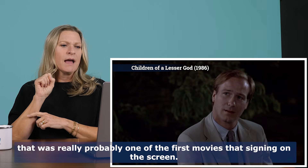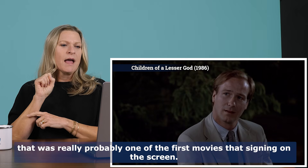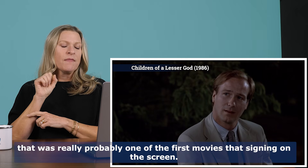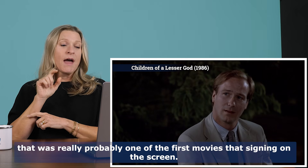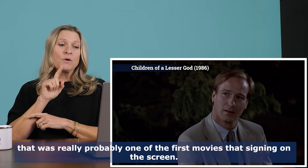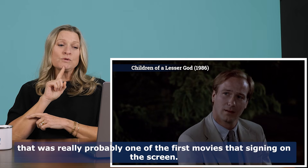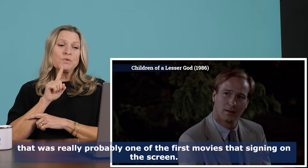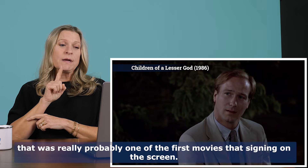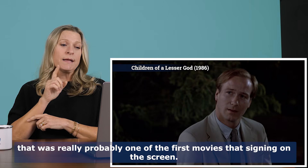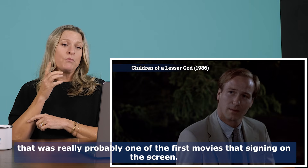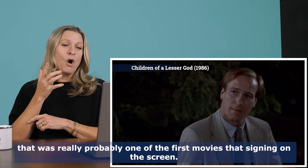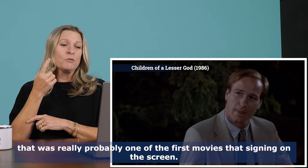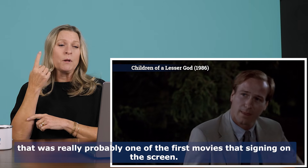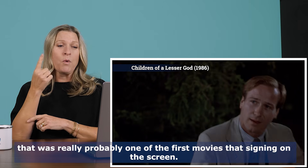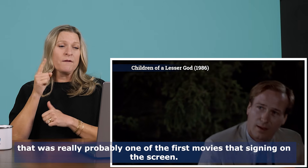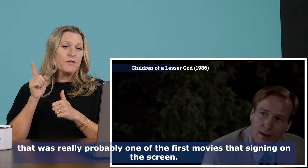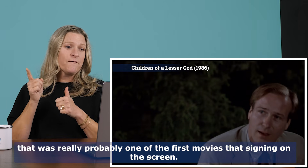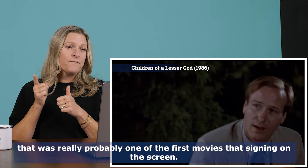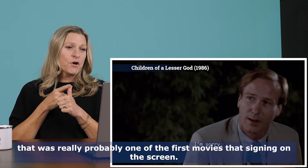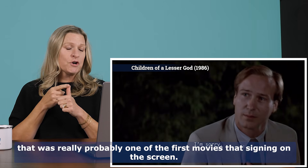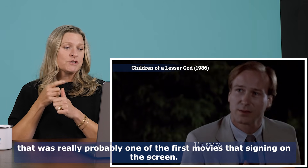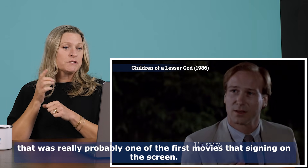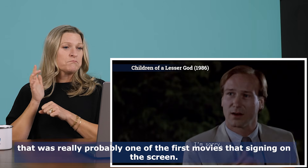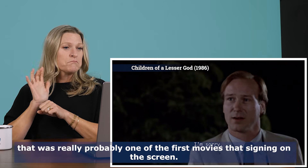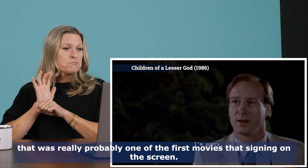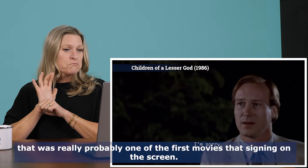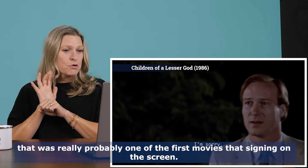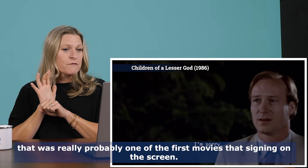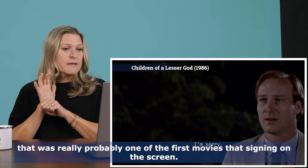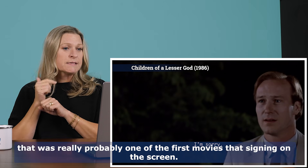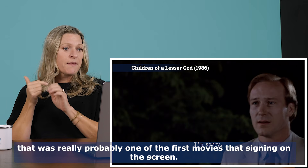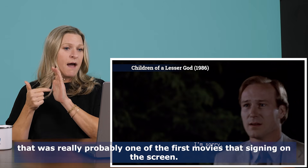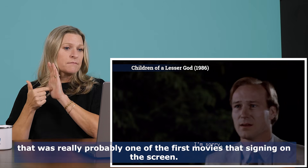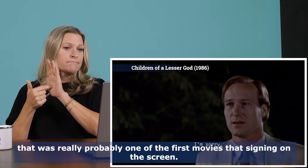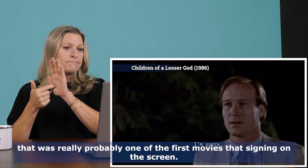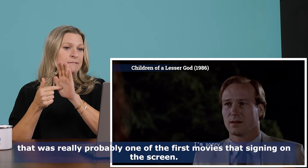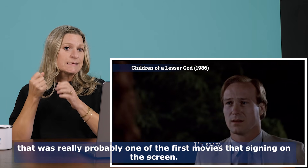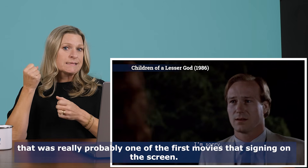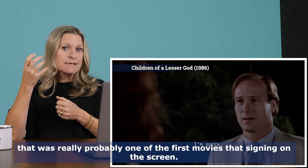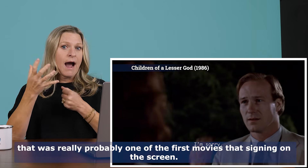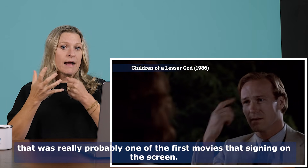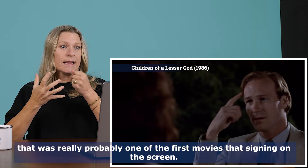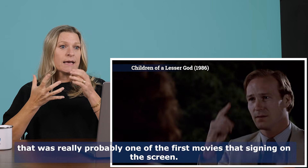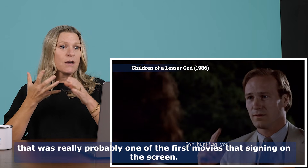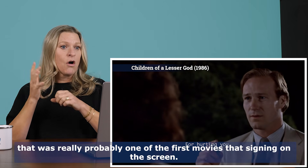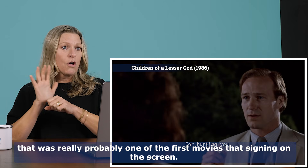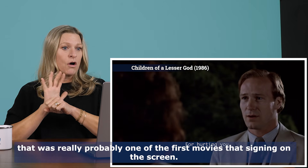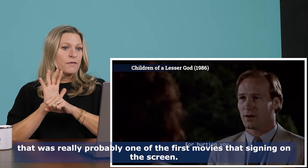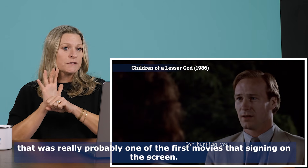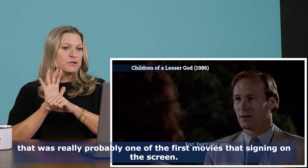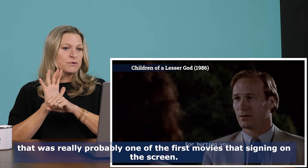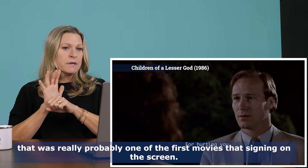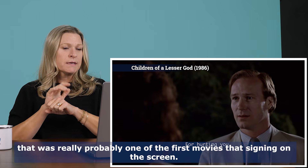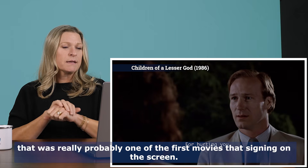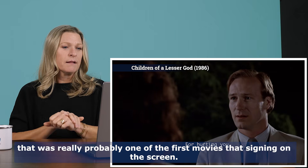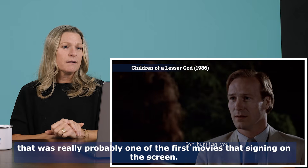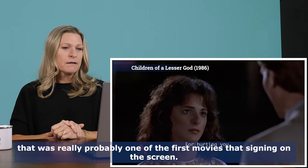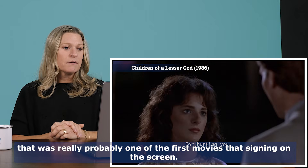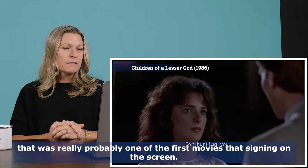that was really probably one of the first movies that signing on the screen.